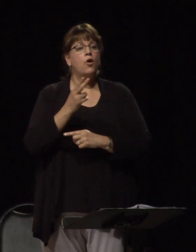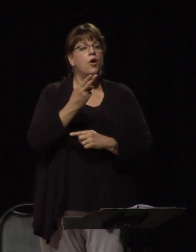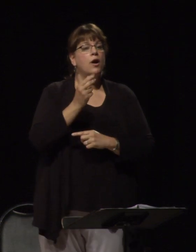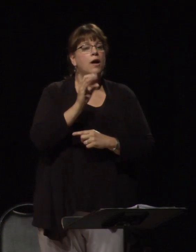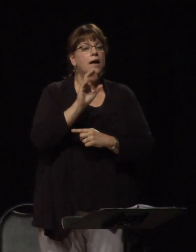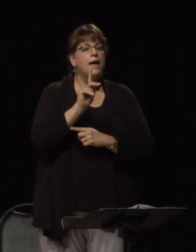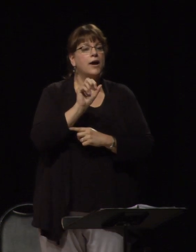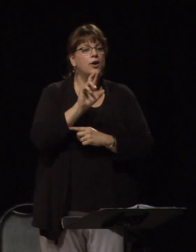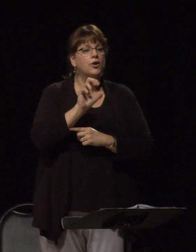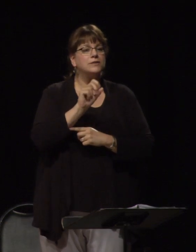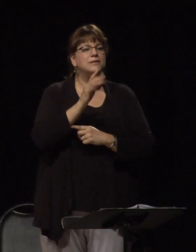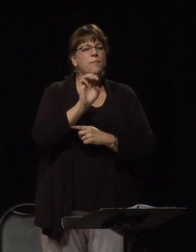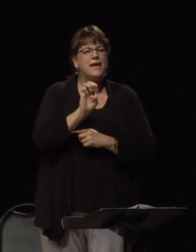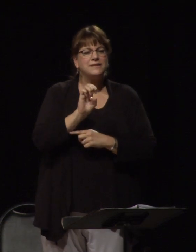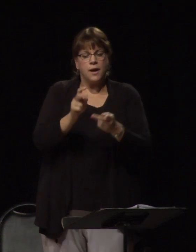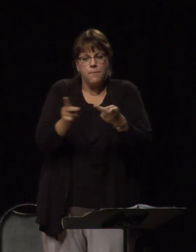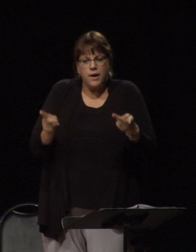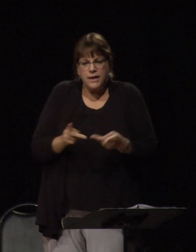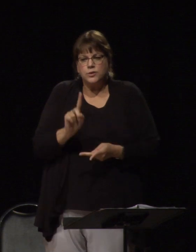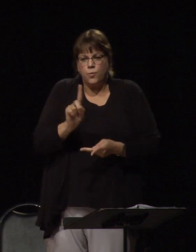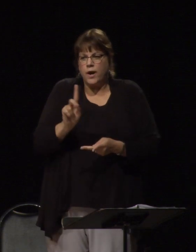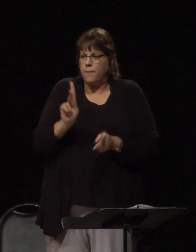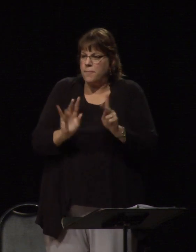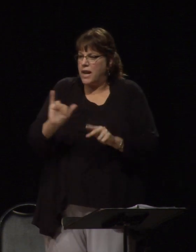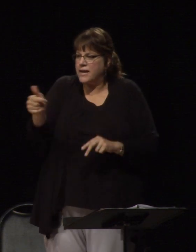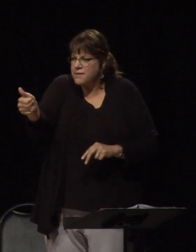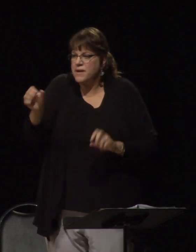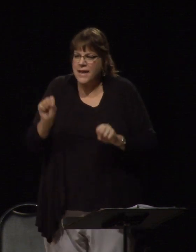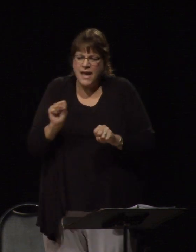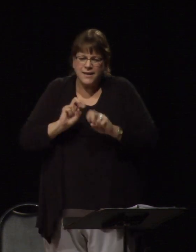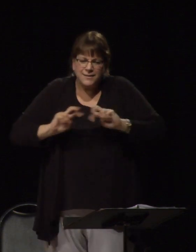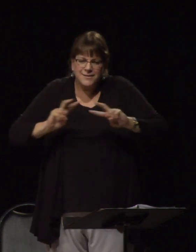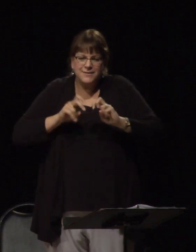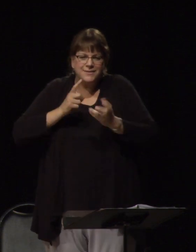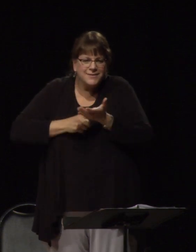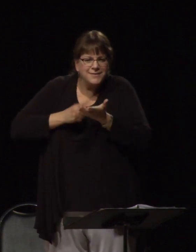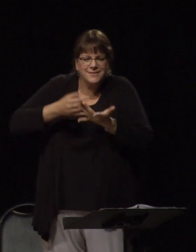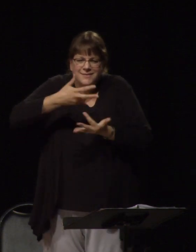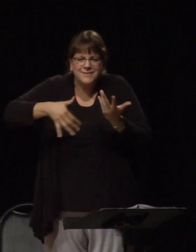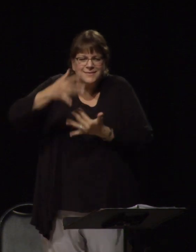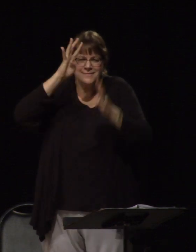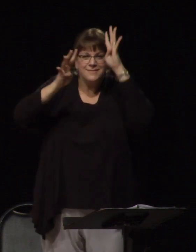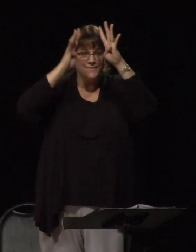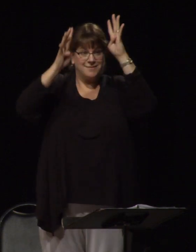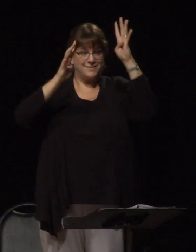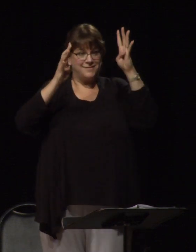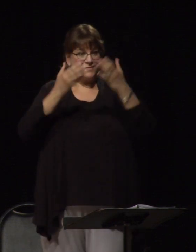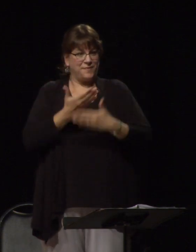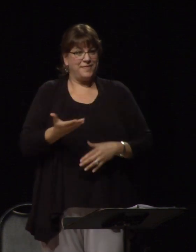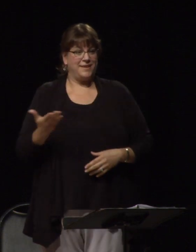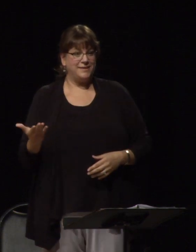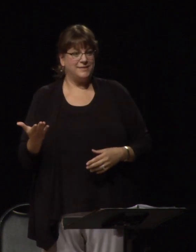DIRECTED PROJECTS MORE EFFECTIVELY, AND ONE OF MY GOALS FOR THIS YEAR IS TO ACTUALLY CREATE SUCH A SPACE